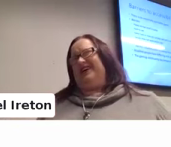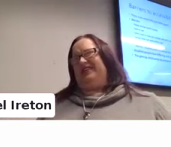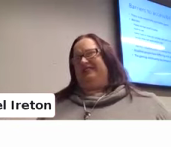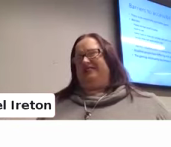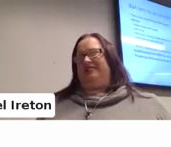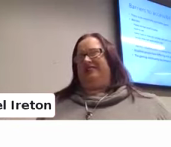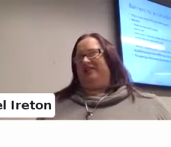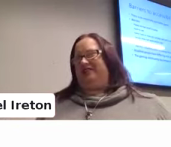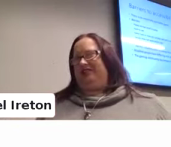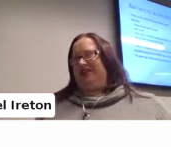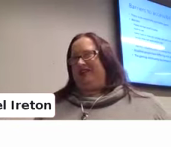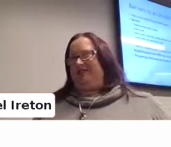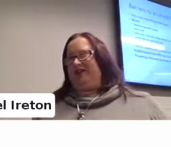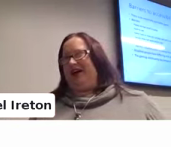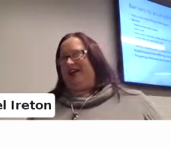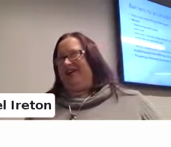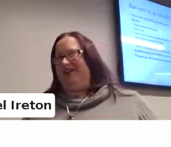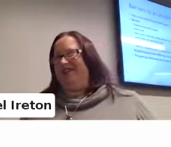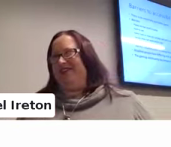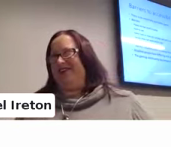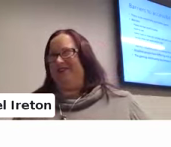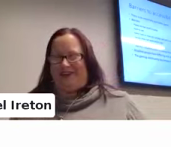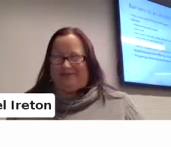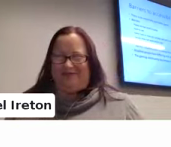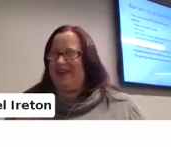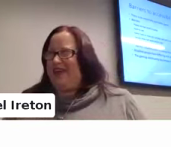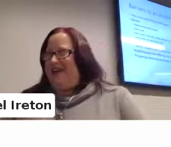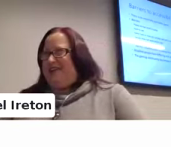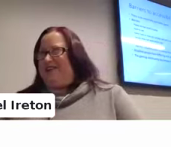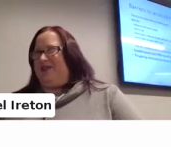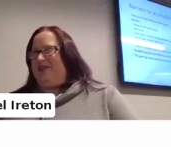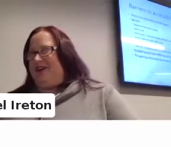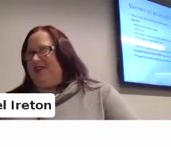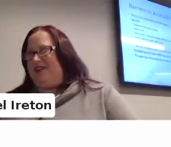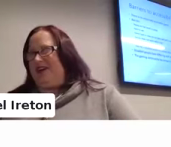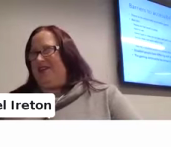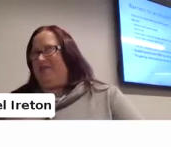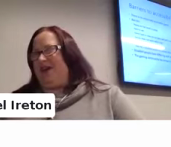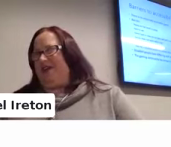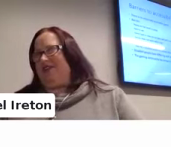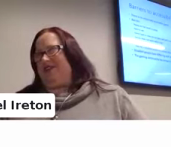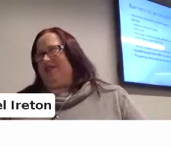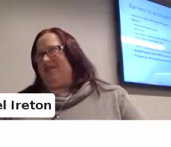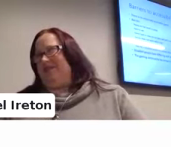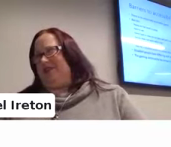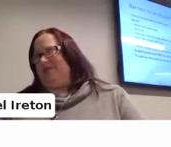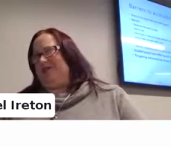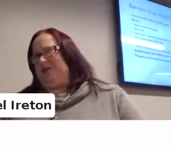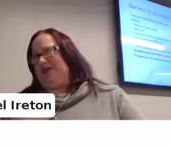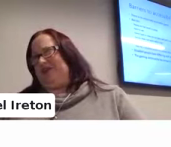There's no real world building.